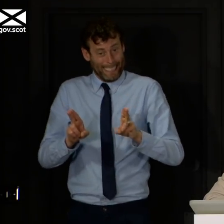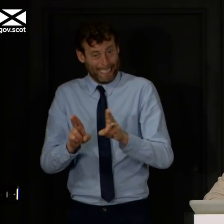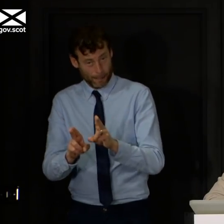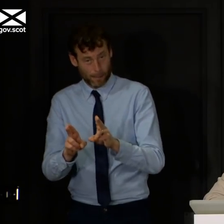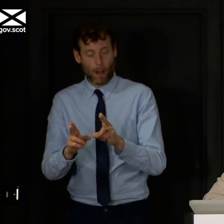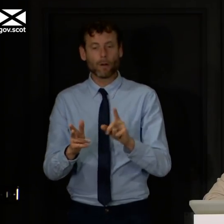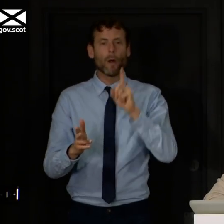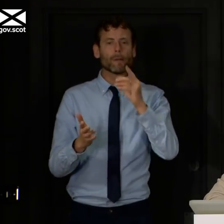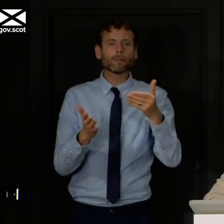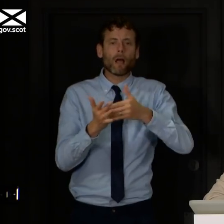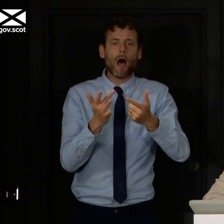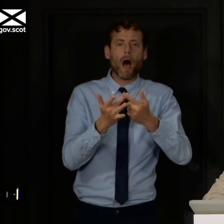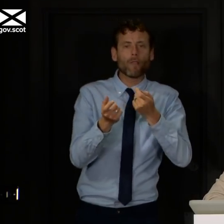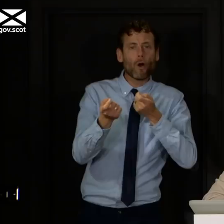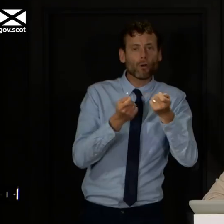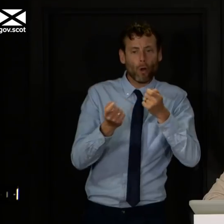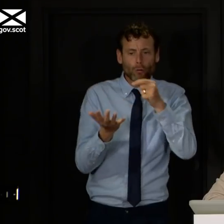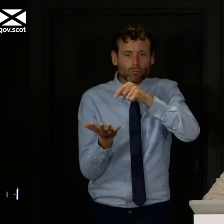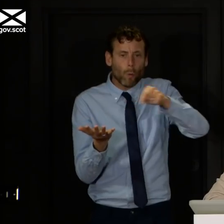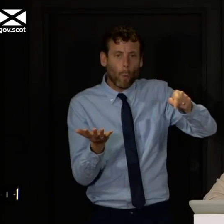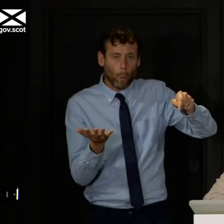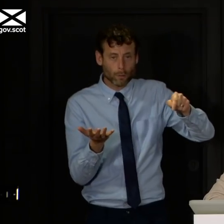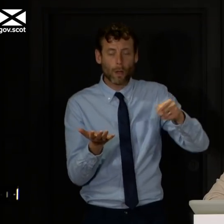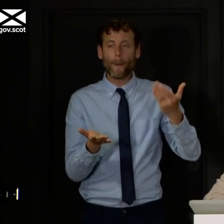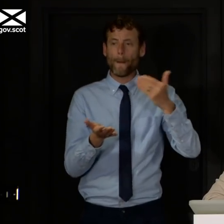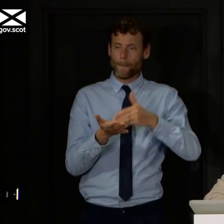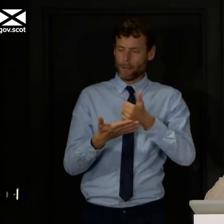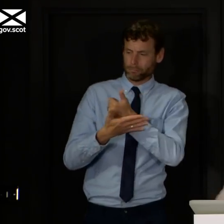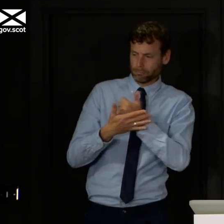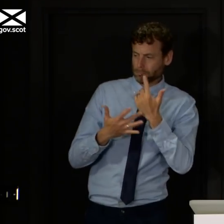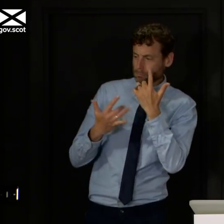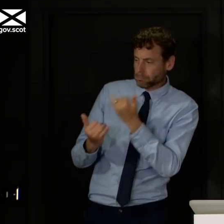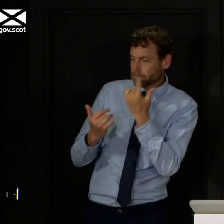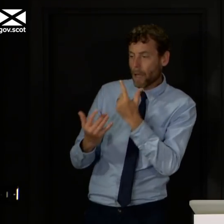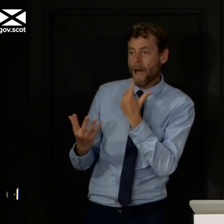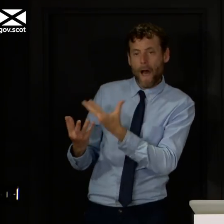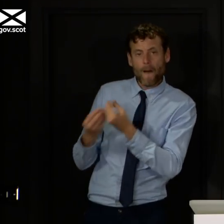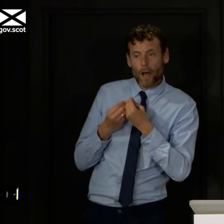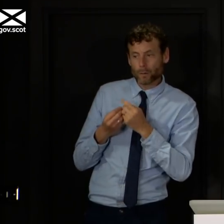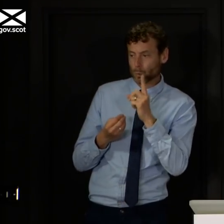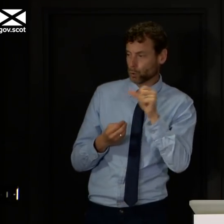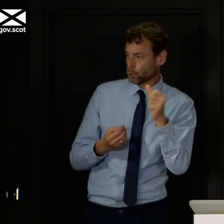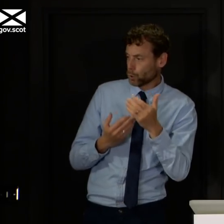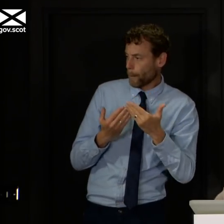be implemented right now, but continue to listen to advice and evidence about further steps we are able to take.